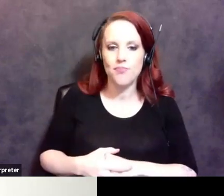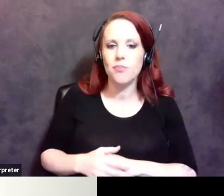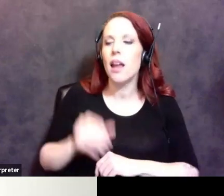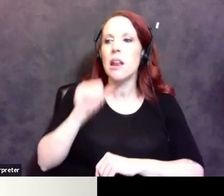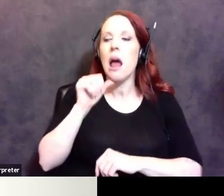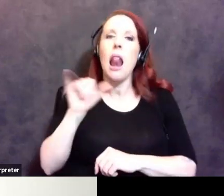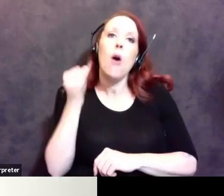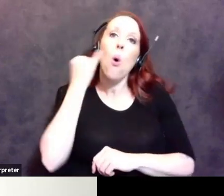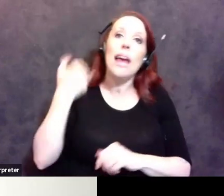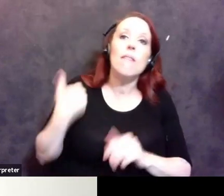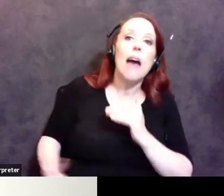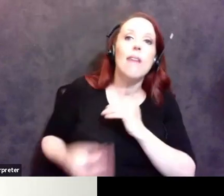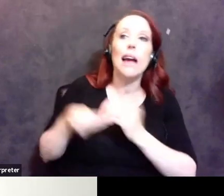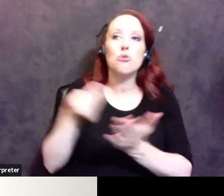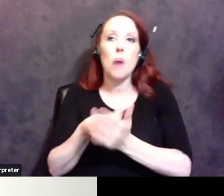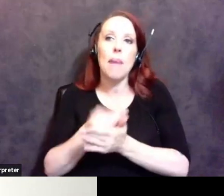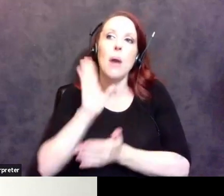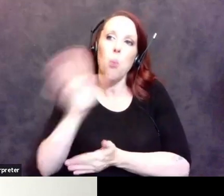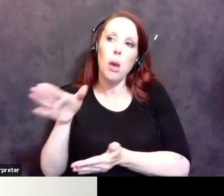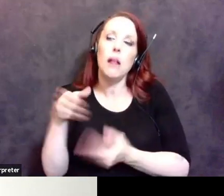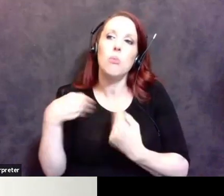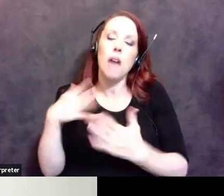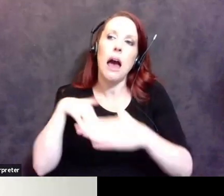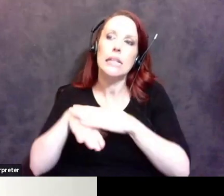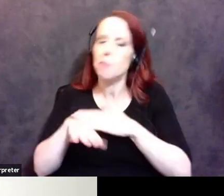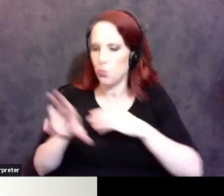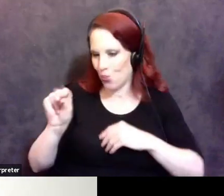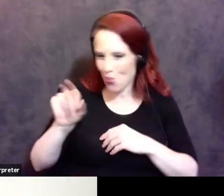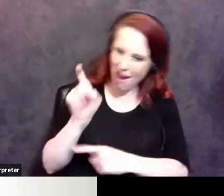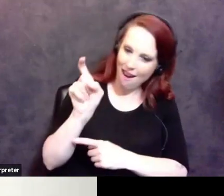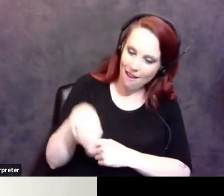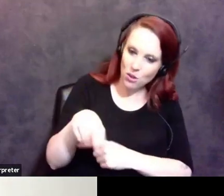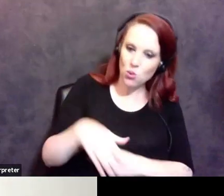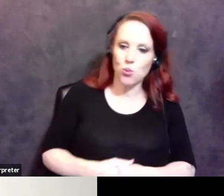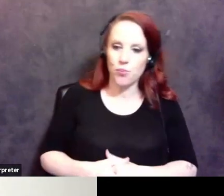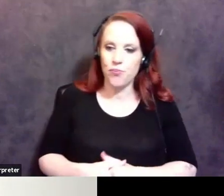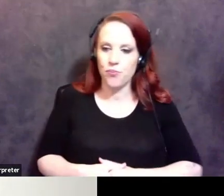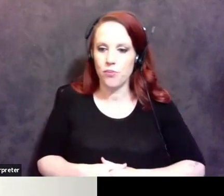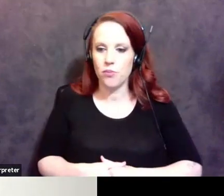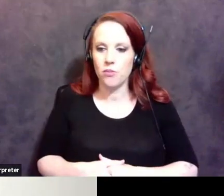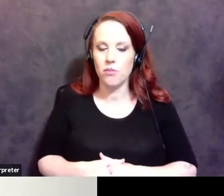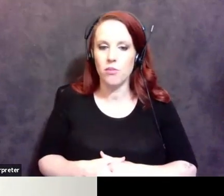we will do that. It is you have to do that and then add other things if you can but accessibility